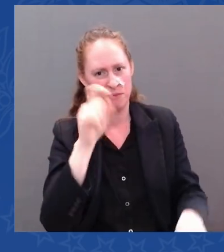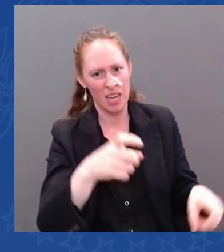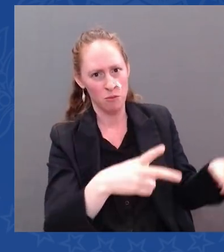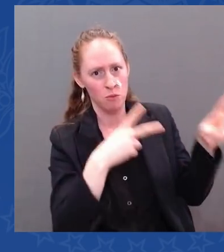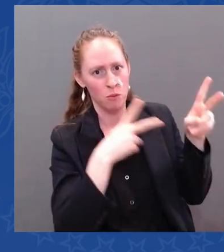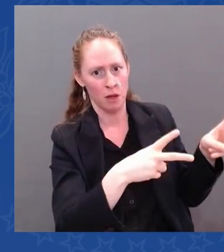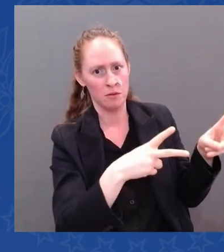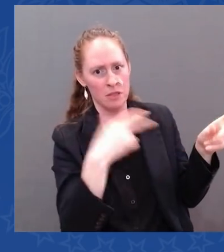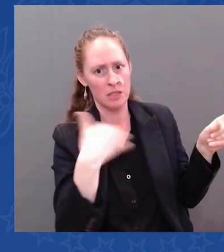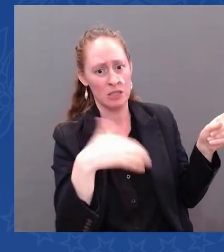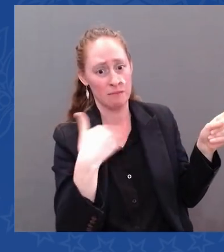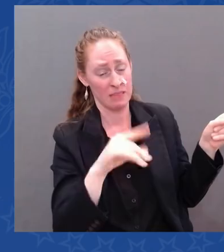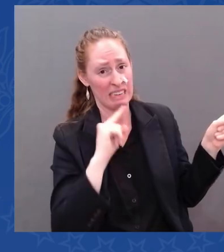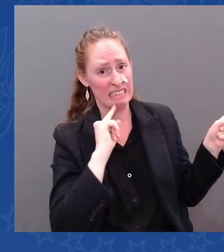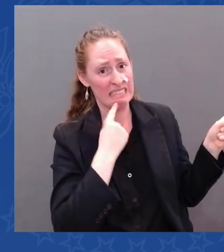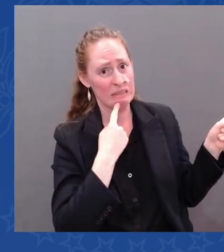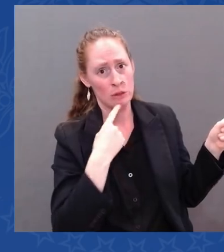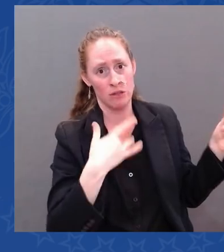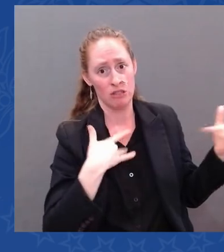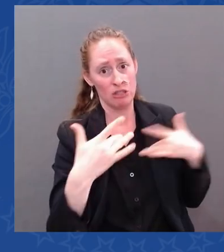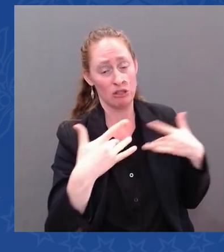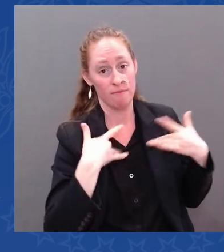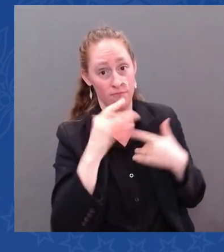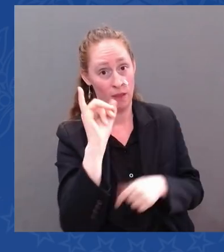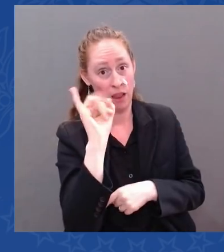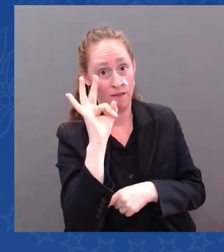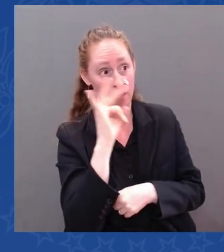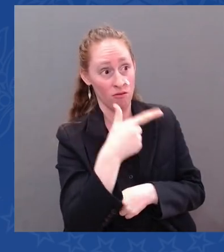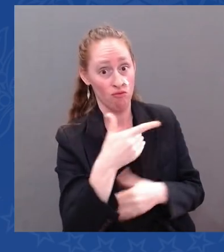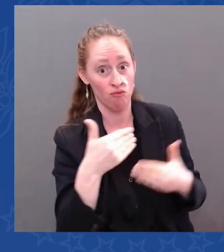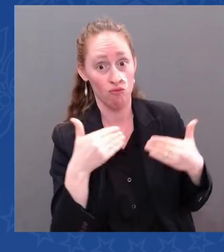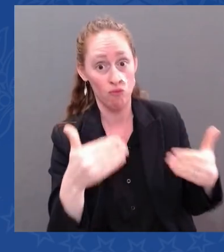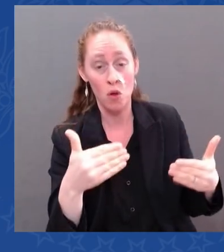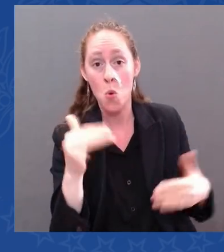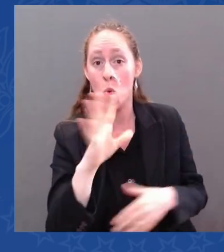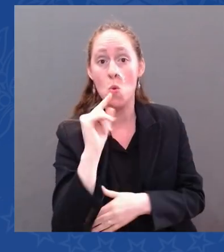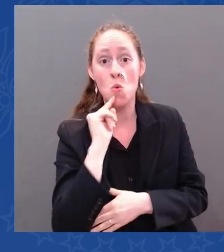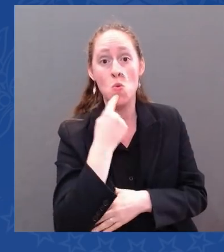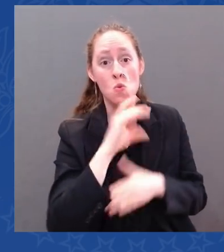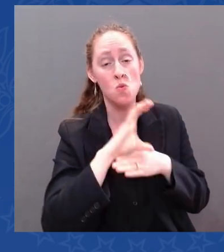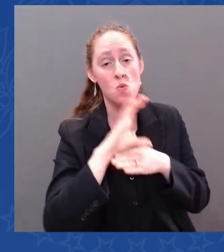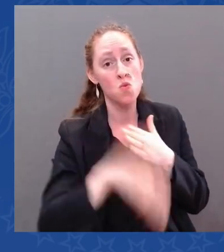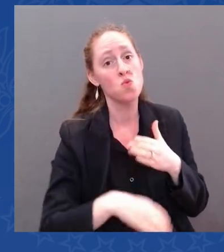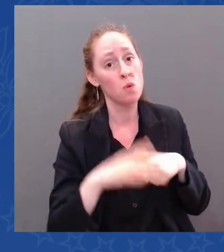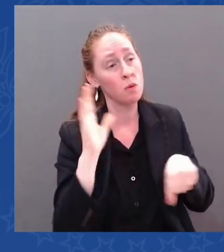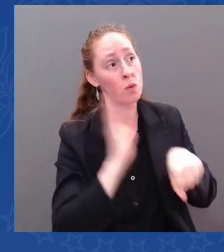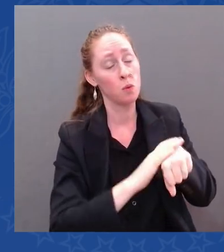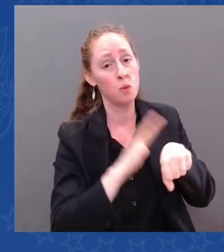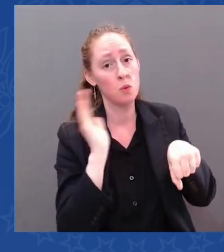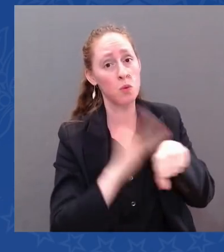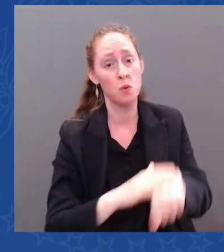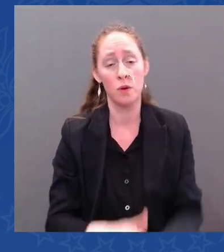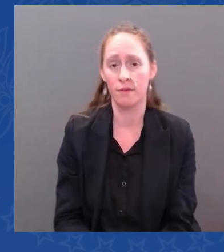And what I want to mention very much -- very quickly with you all is: One of the tools he's most likely to use,